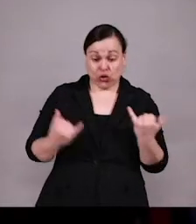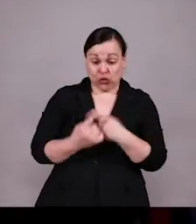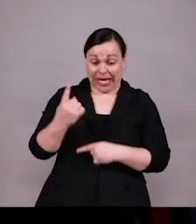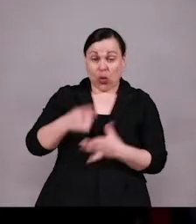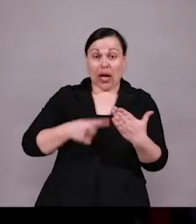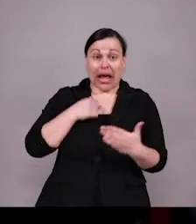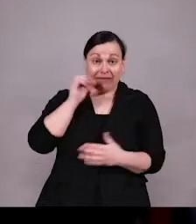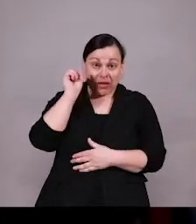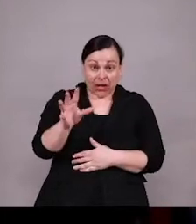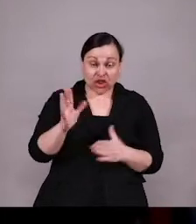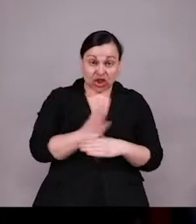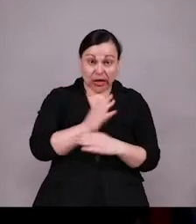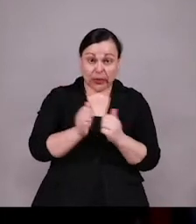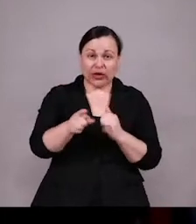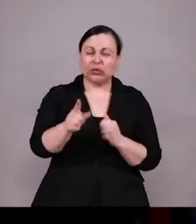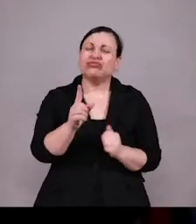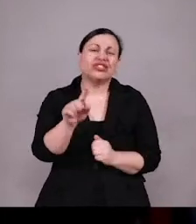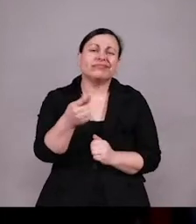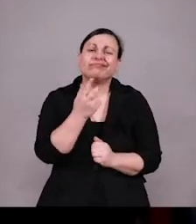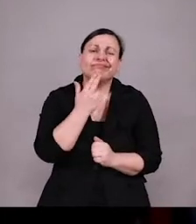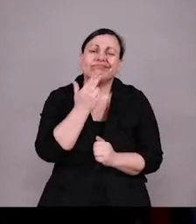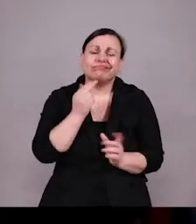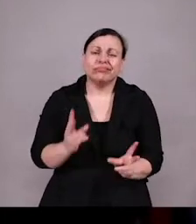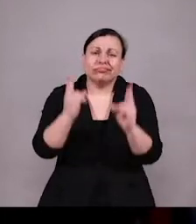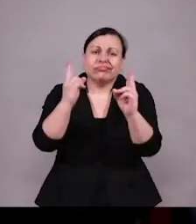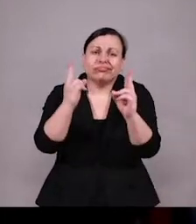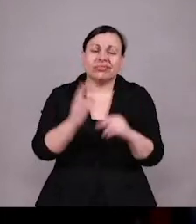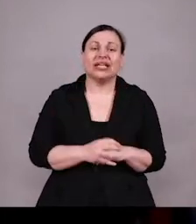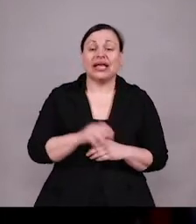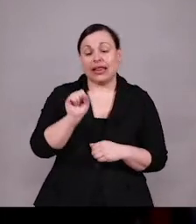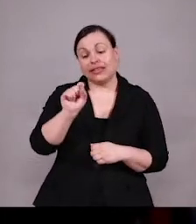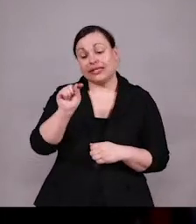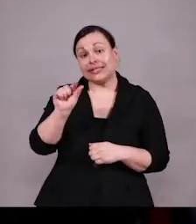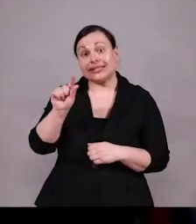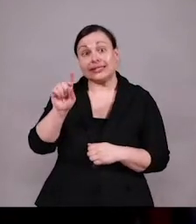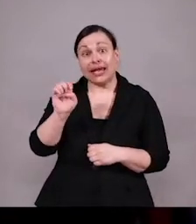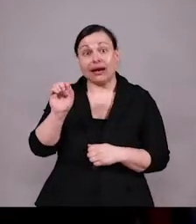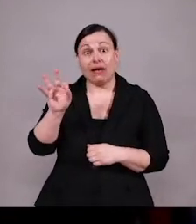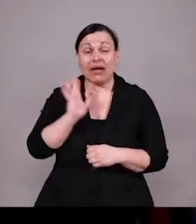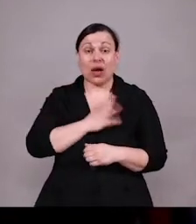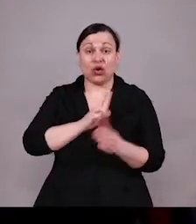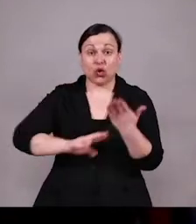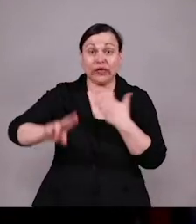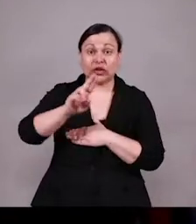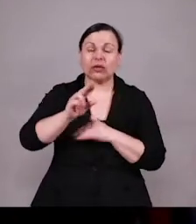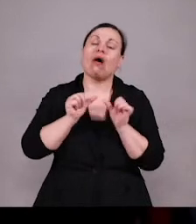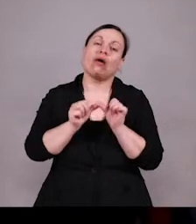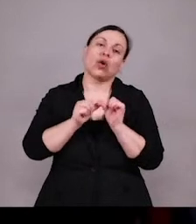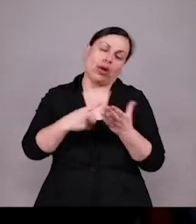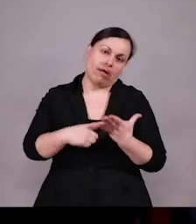in time; the state of our university is an ongoing conversation that will continue in many different